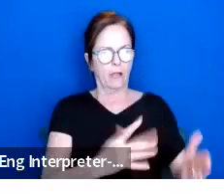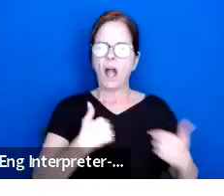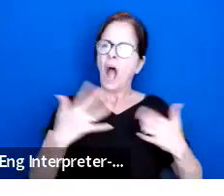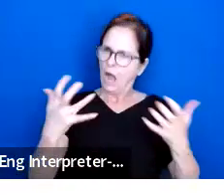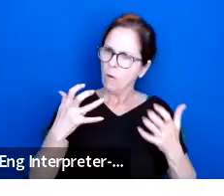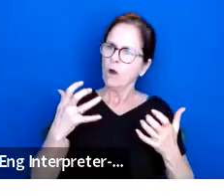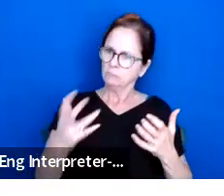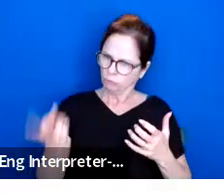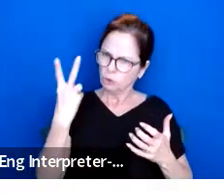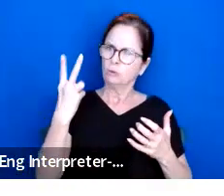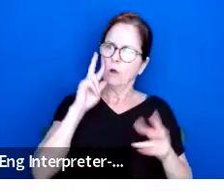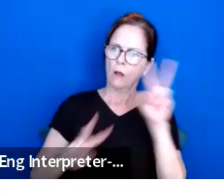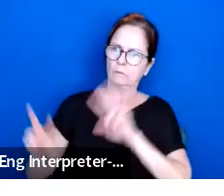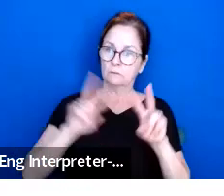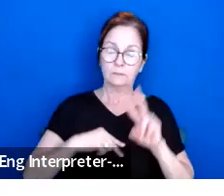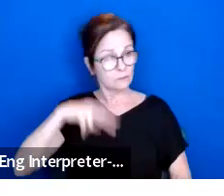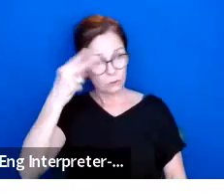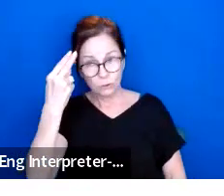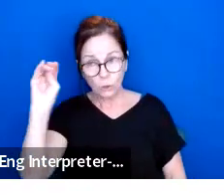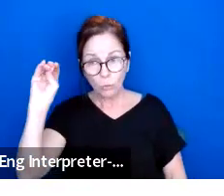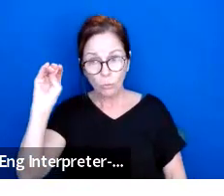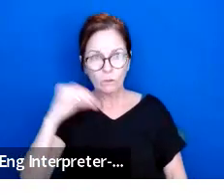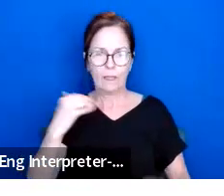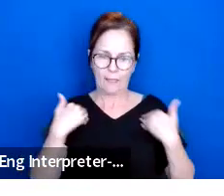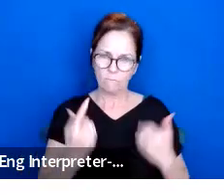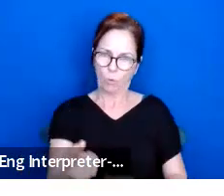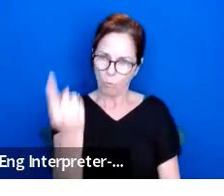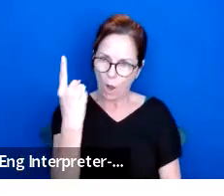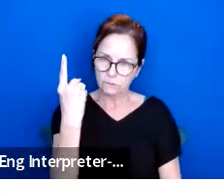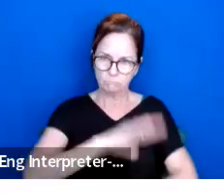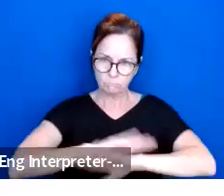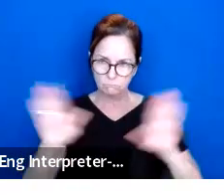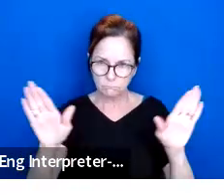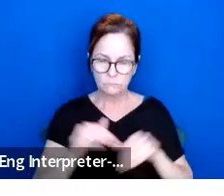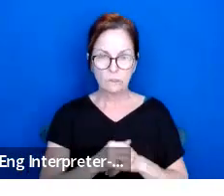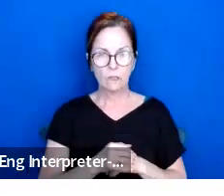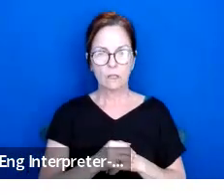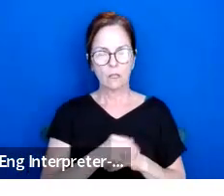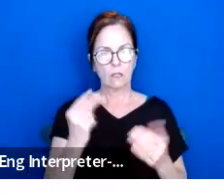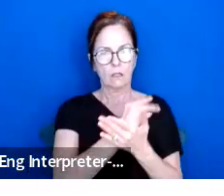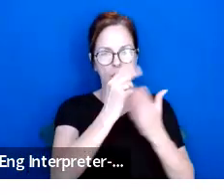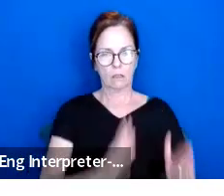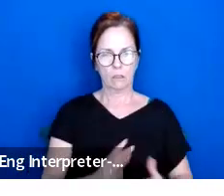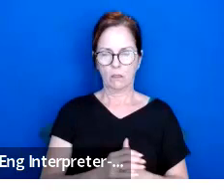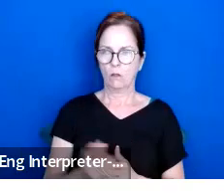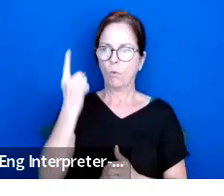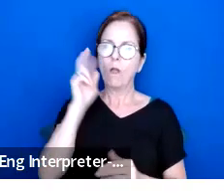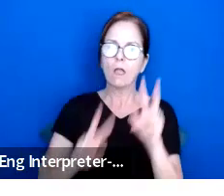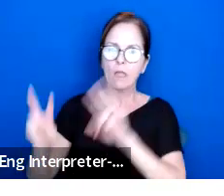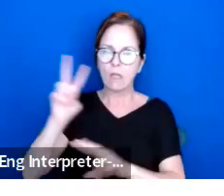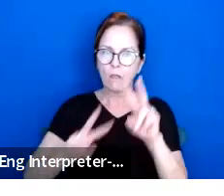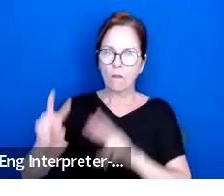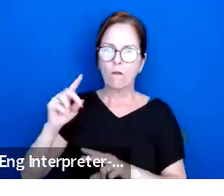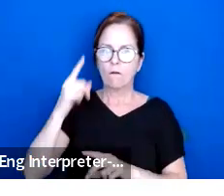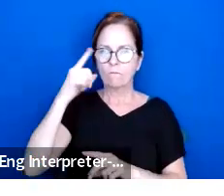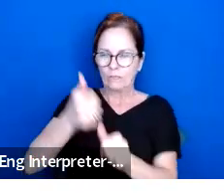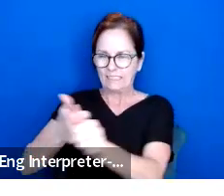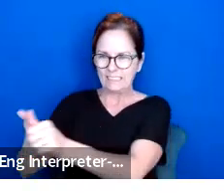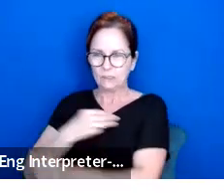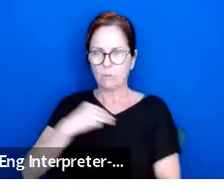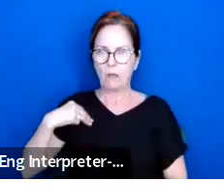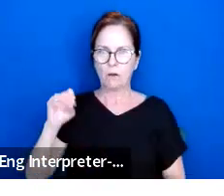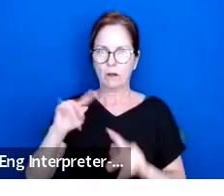No. Only the one. Reviewers can only complete one workstation review per member of the team.